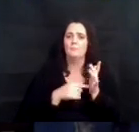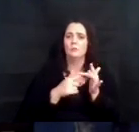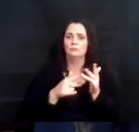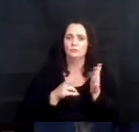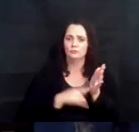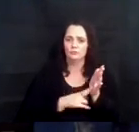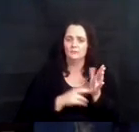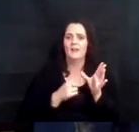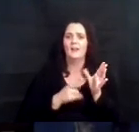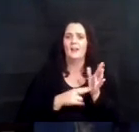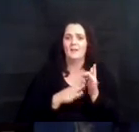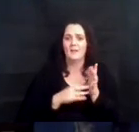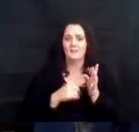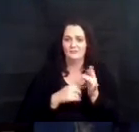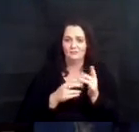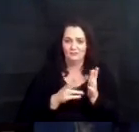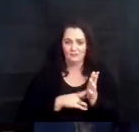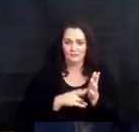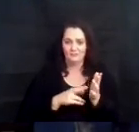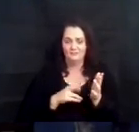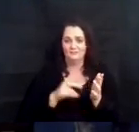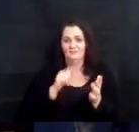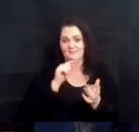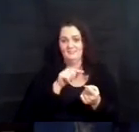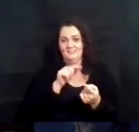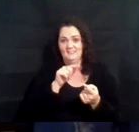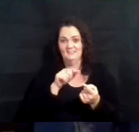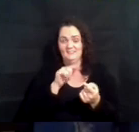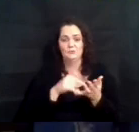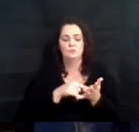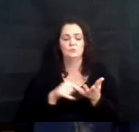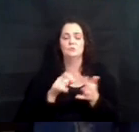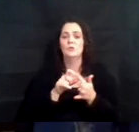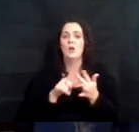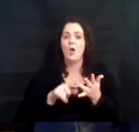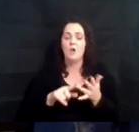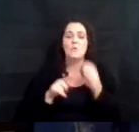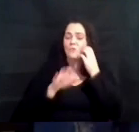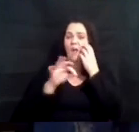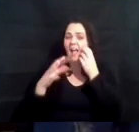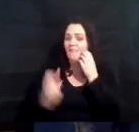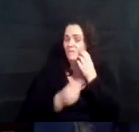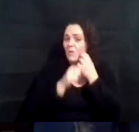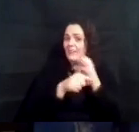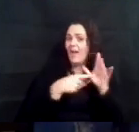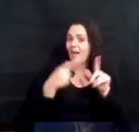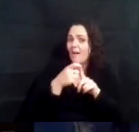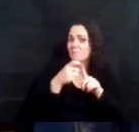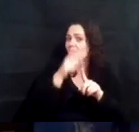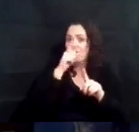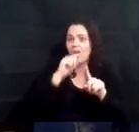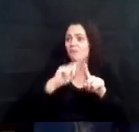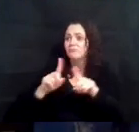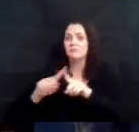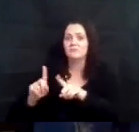take individual photos with your camera and then batch import them. You can even do that in Photoshop if you have somebody in your household who is a Photoshop whiz.